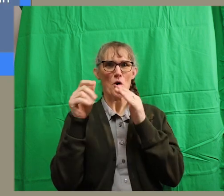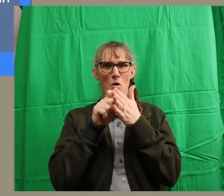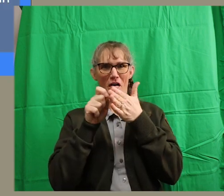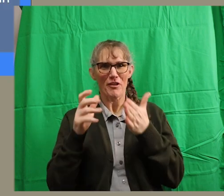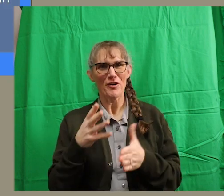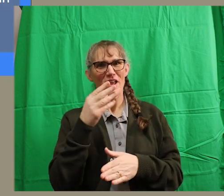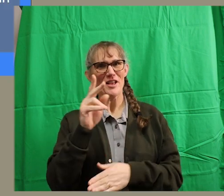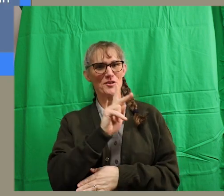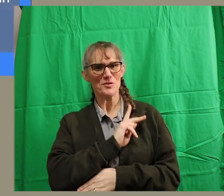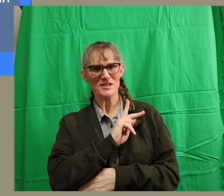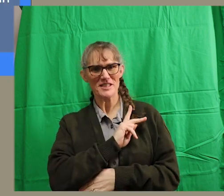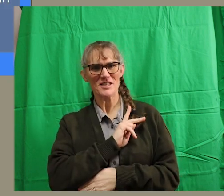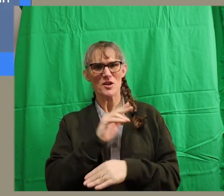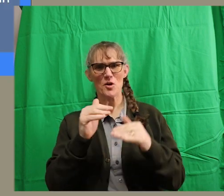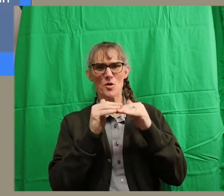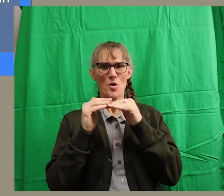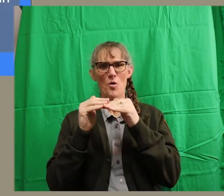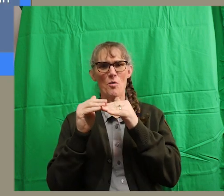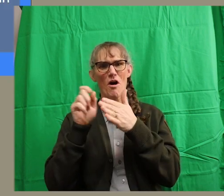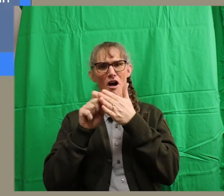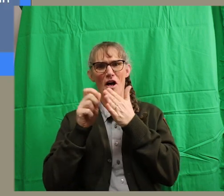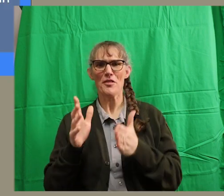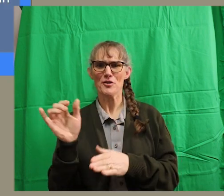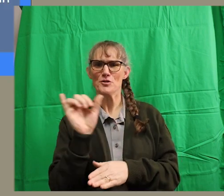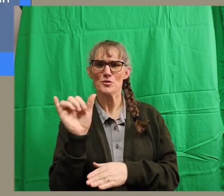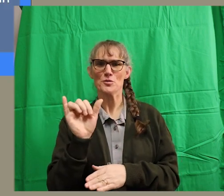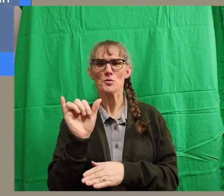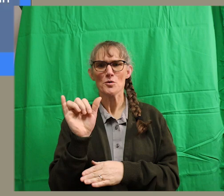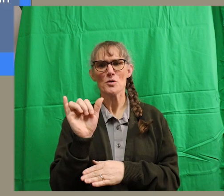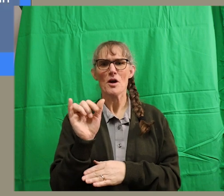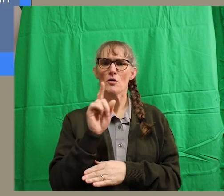who's presenting today is also a co-author on this project. She's incredibly versatile.